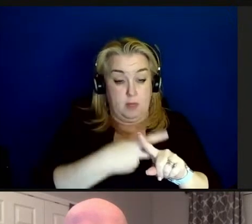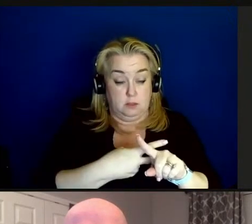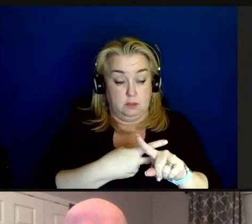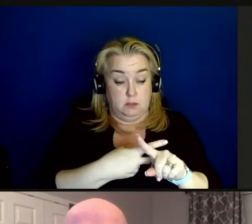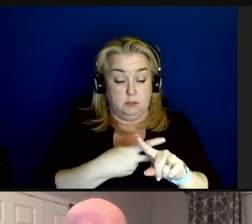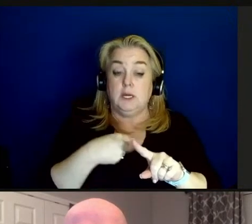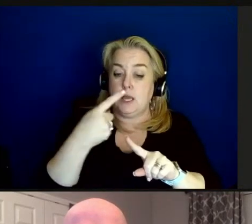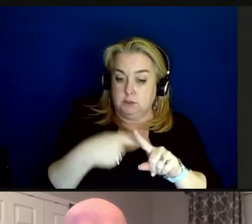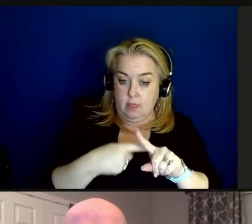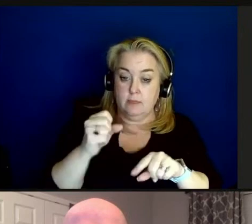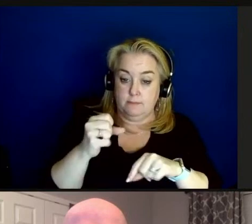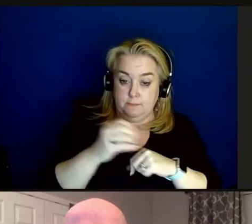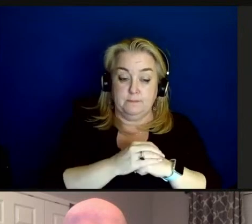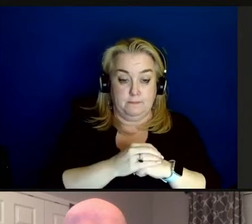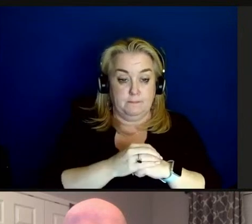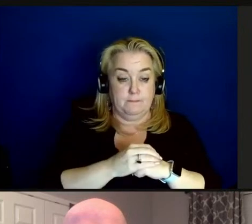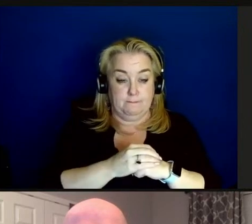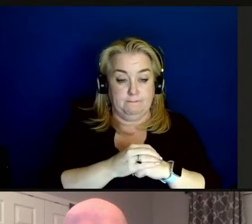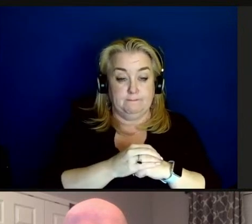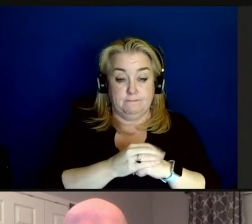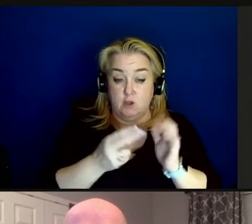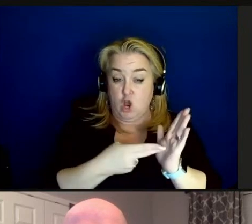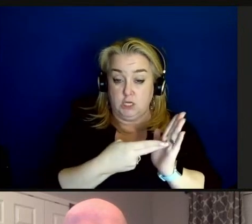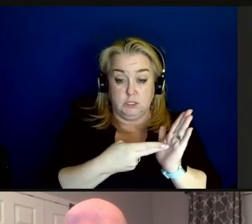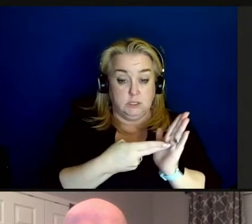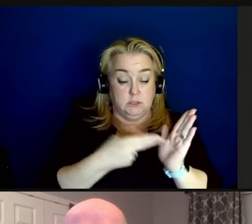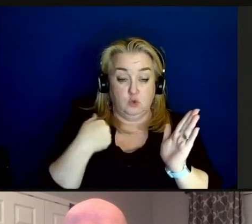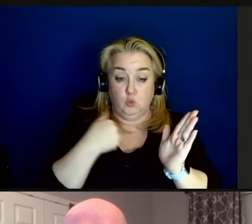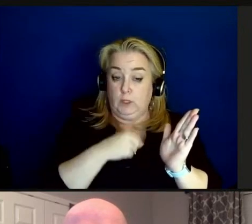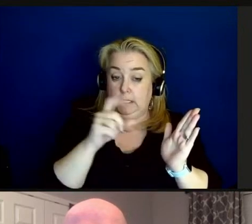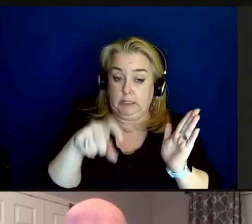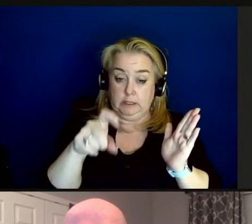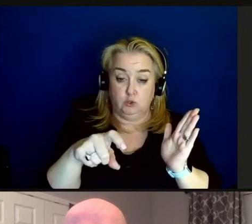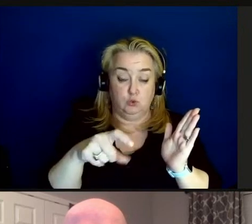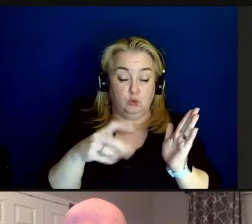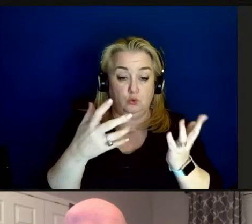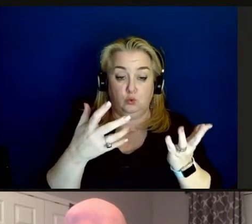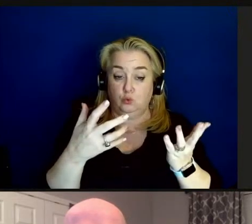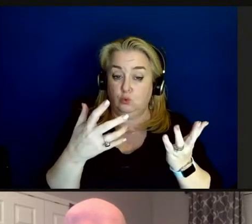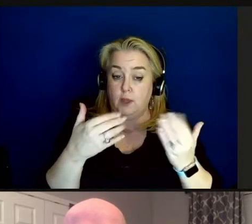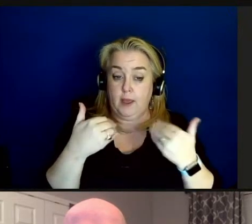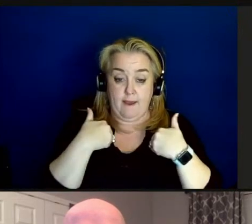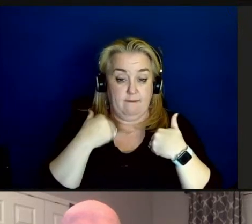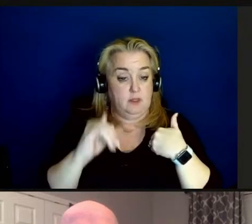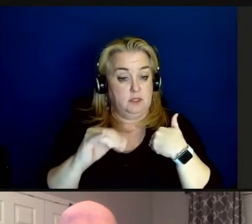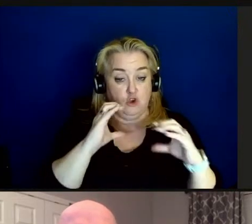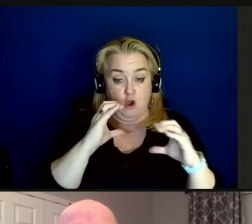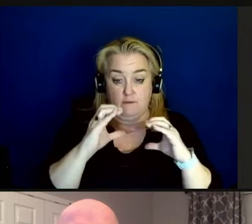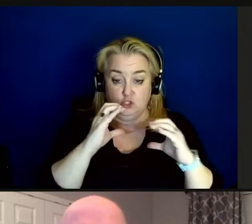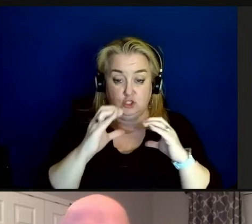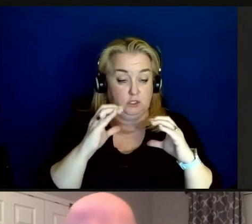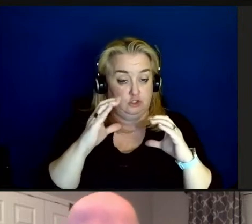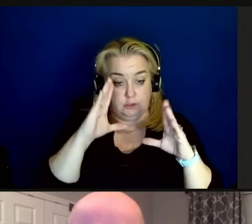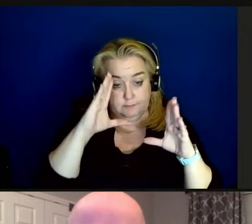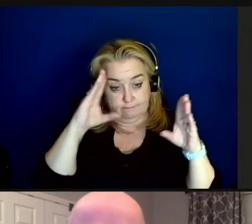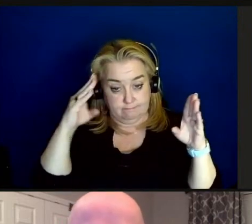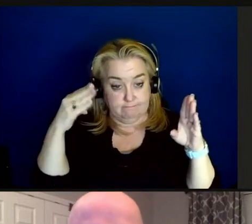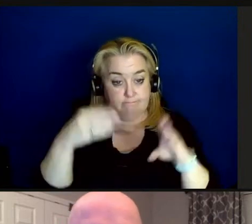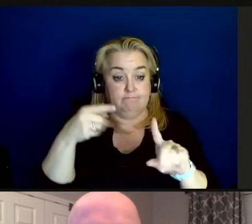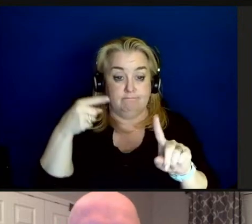WHEN YOU SAY COME BAC SAYING YOU'RE TALKING MAYBE NEXT MONTH OR THE MONTH AFTER LEAVING